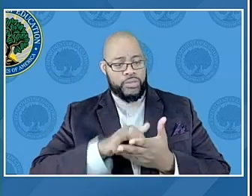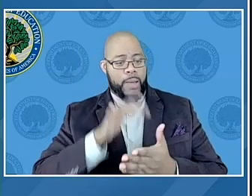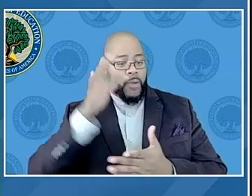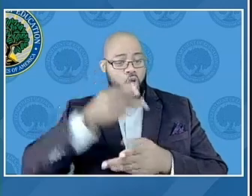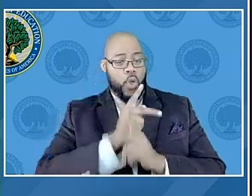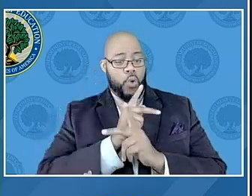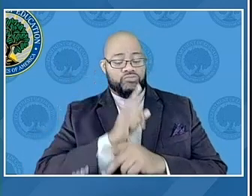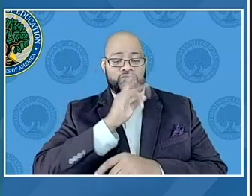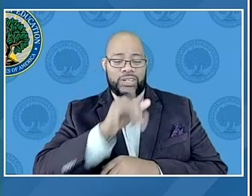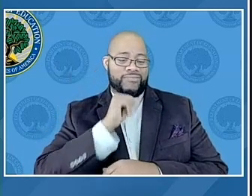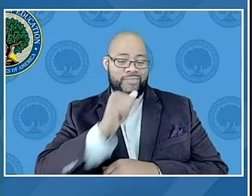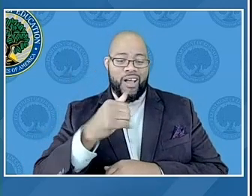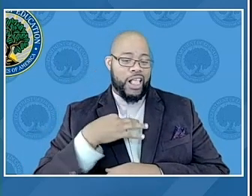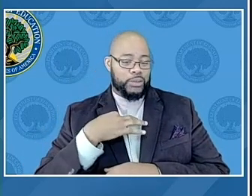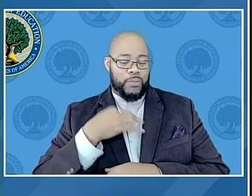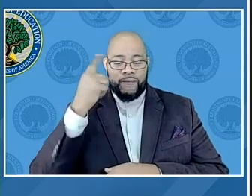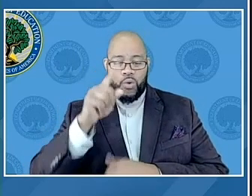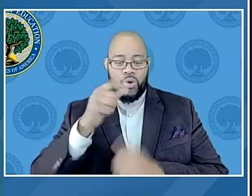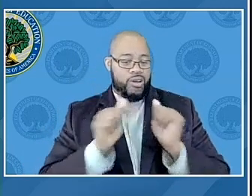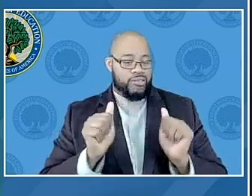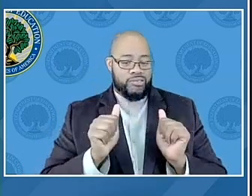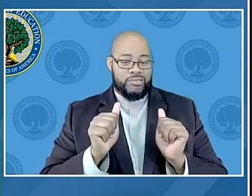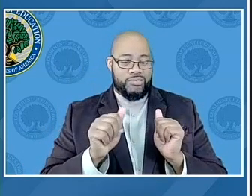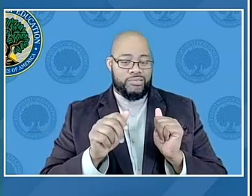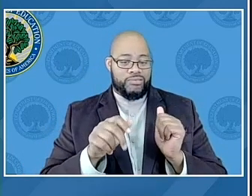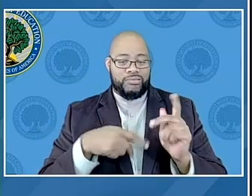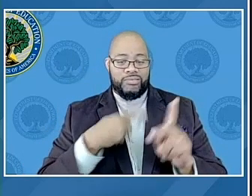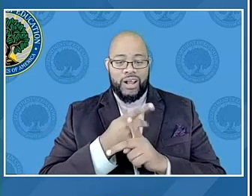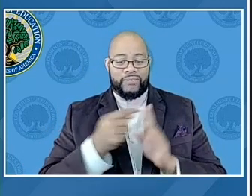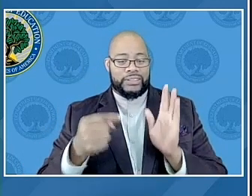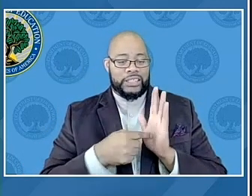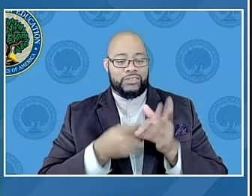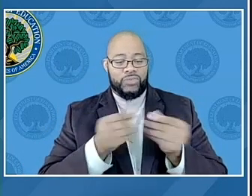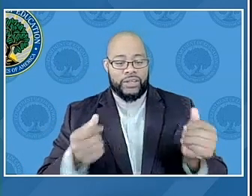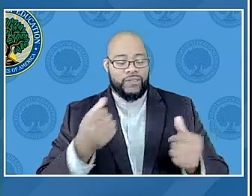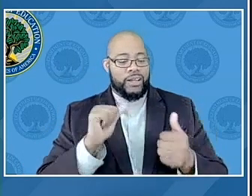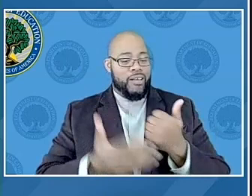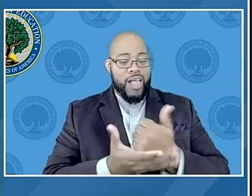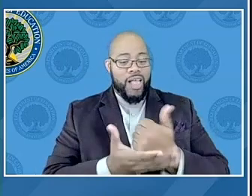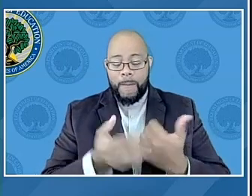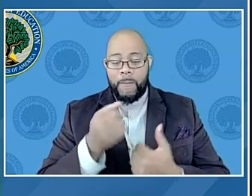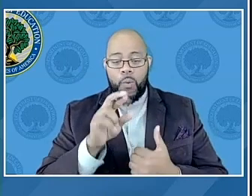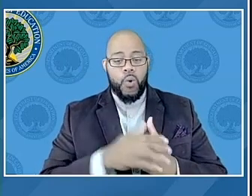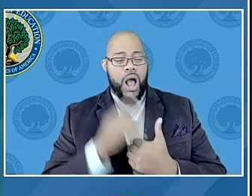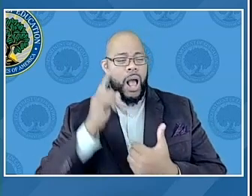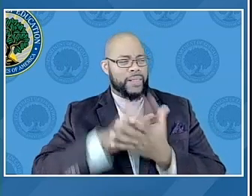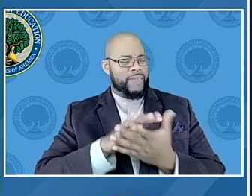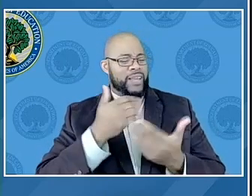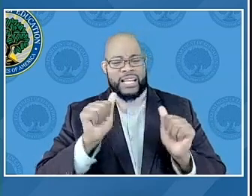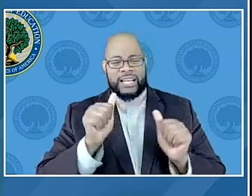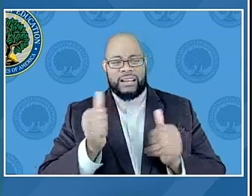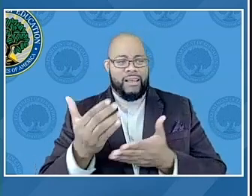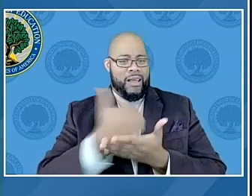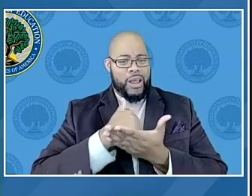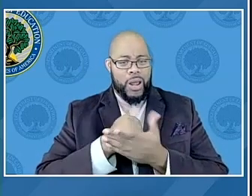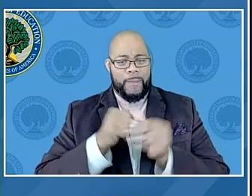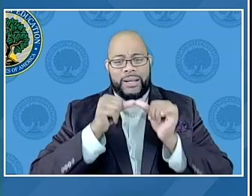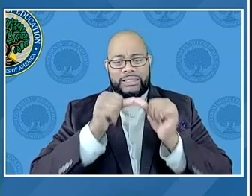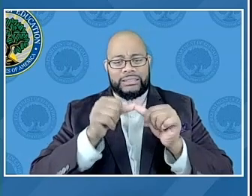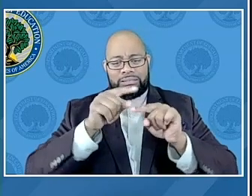eligible for any, you know, debt relief or any help or even I believe even income contingent loans did not apply to Parent